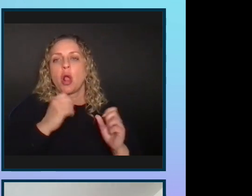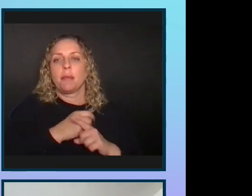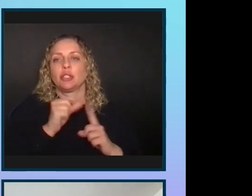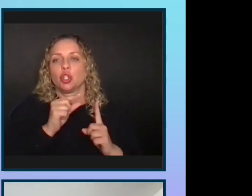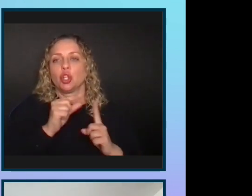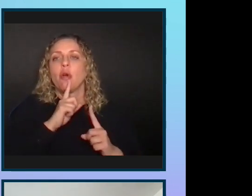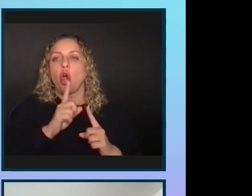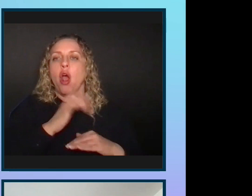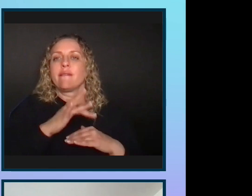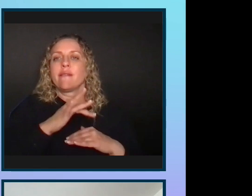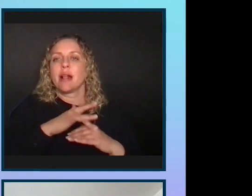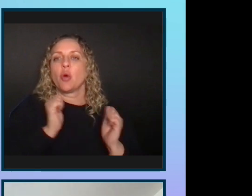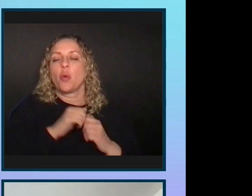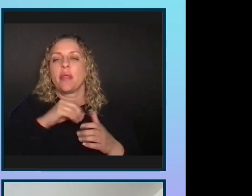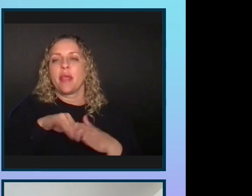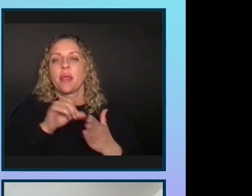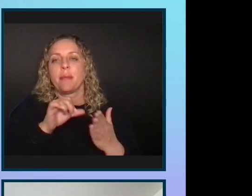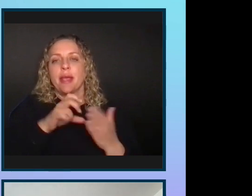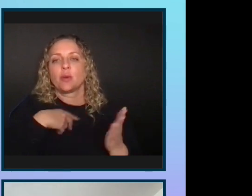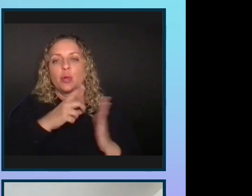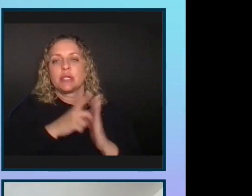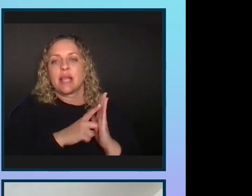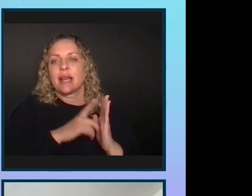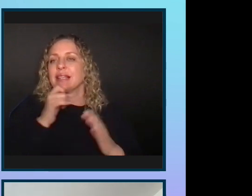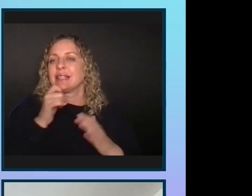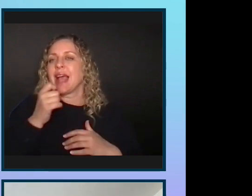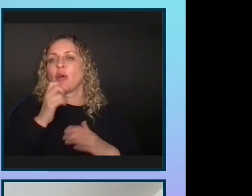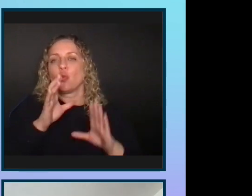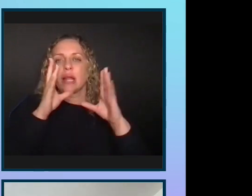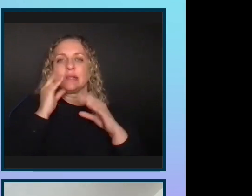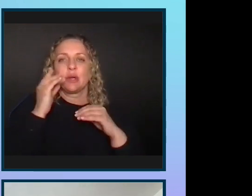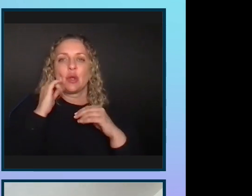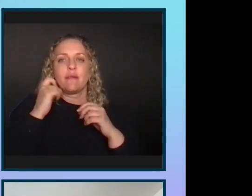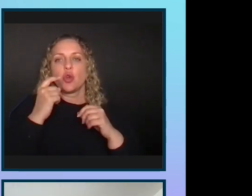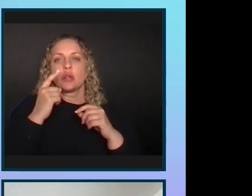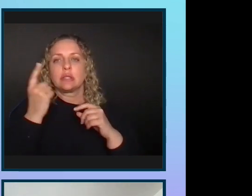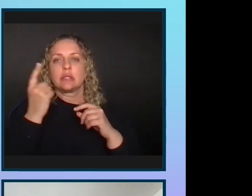are available within the page that we are designing. It's not a great experience for a user to have to go to another tab,